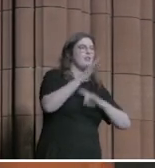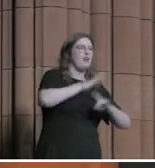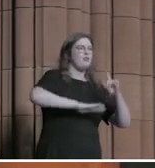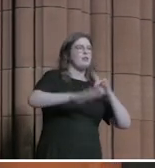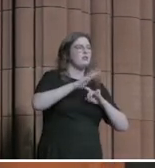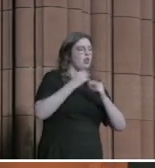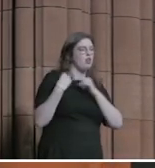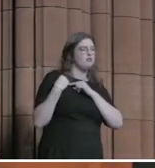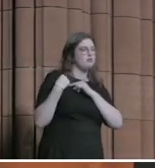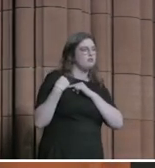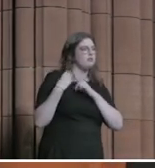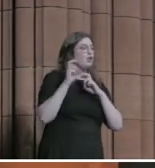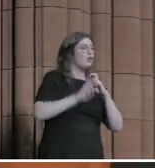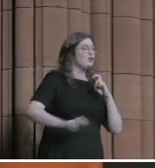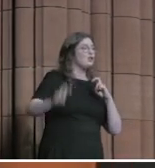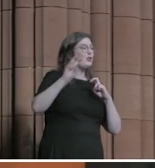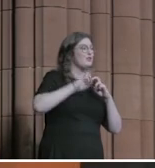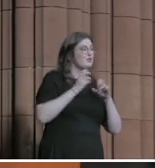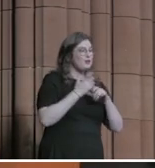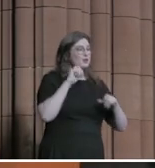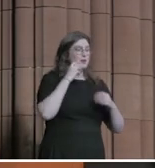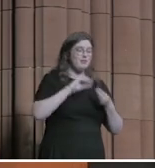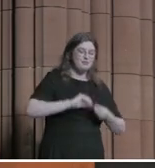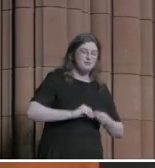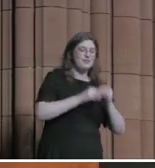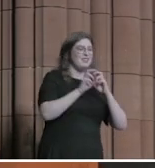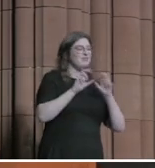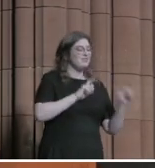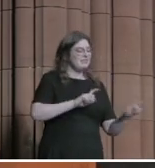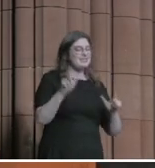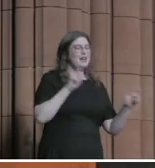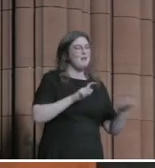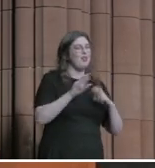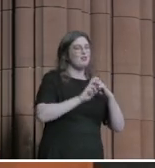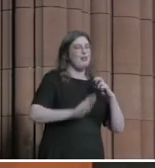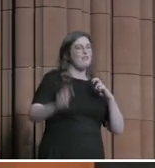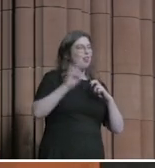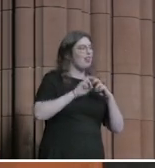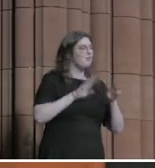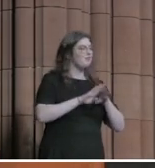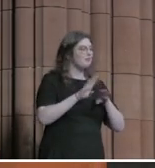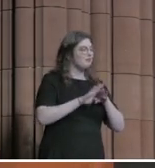Tourism graduates will develop sustainable travel practises, and occupational psychologists